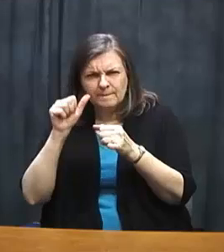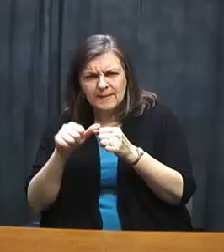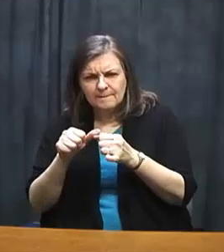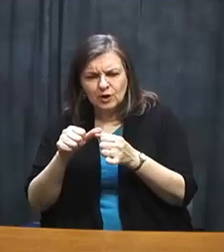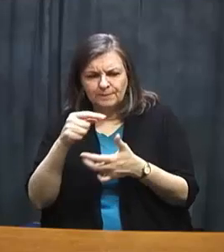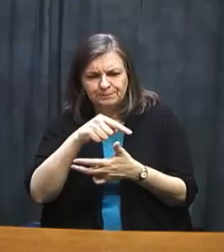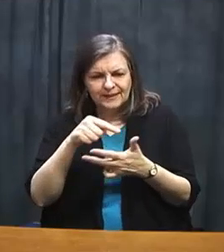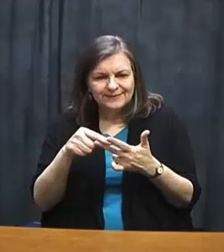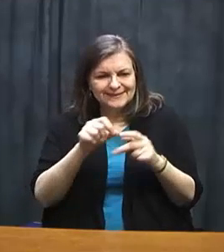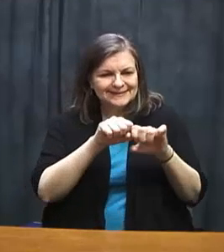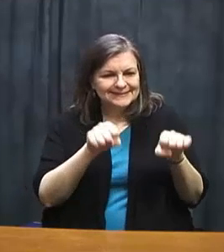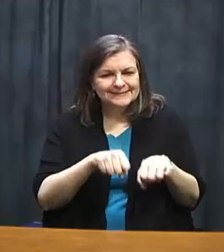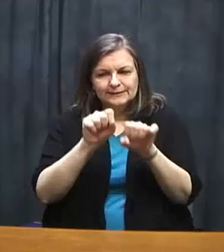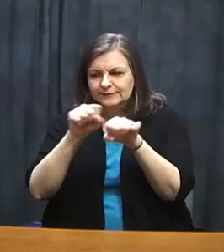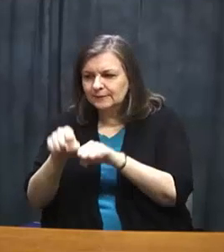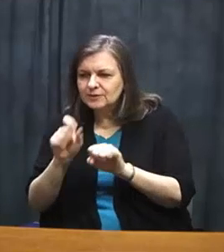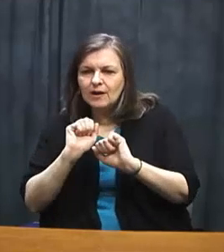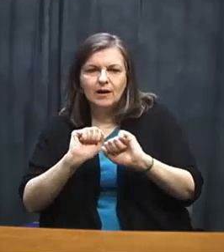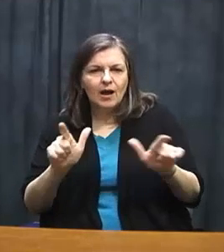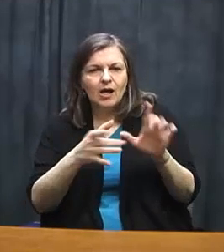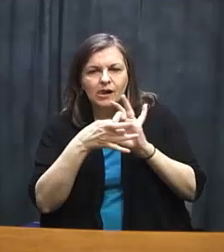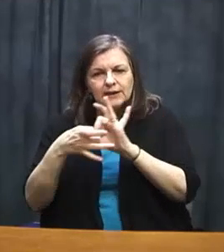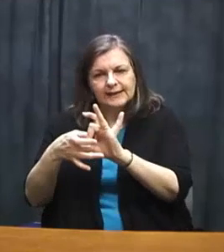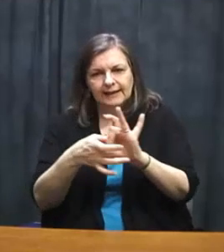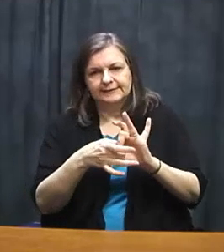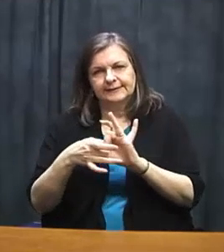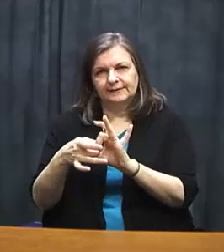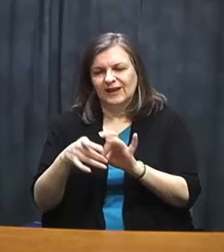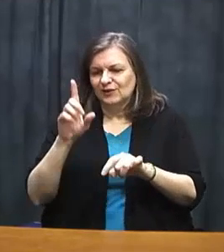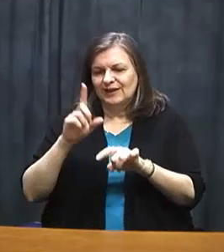that these are interconnected systems and we can't talk about